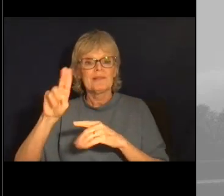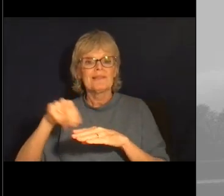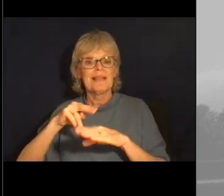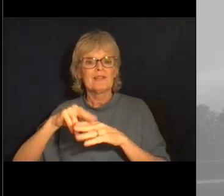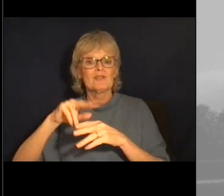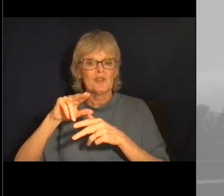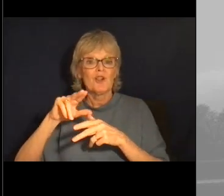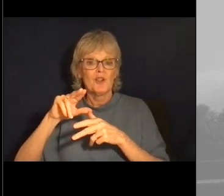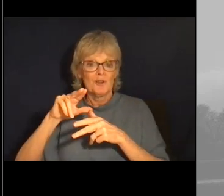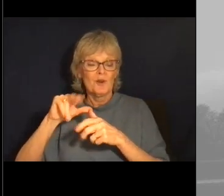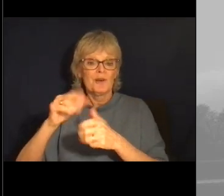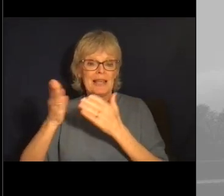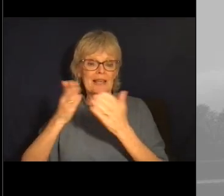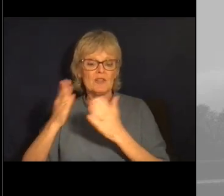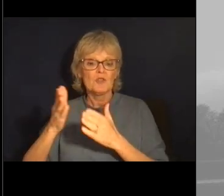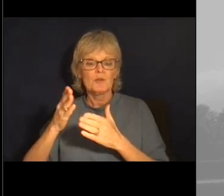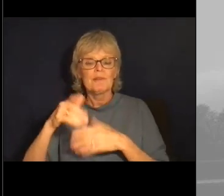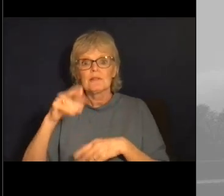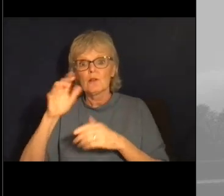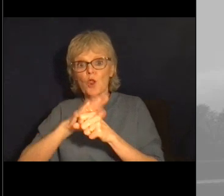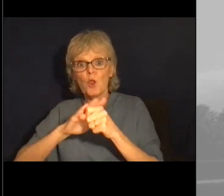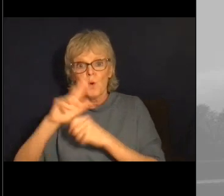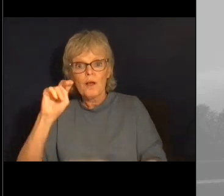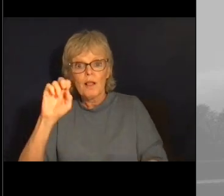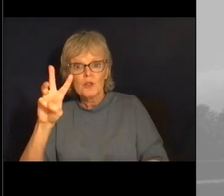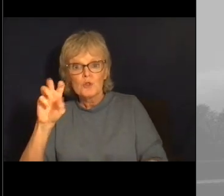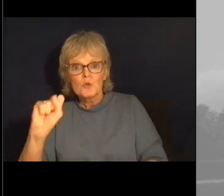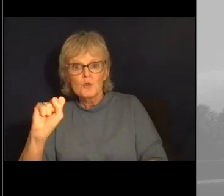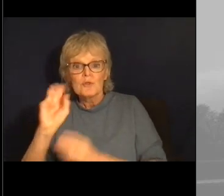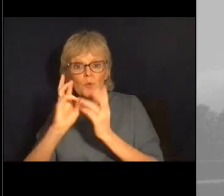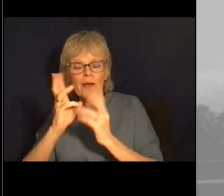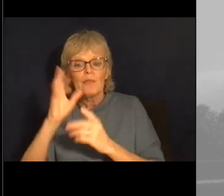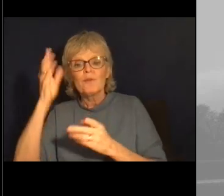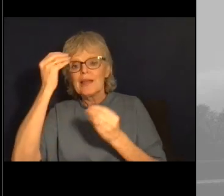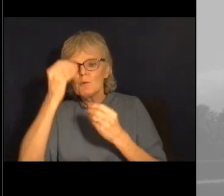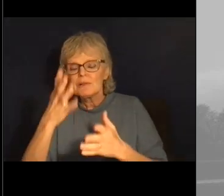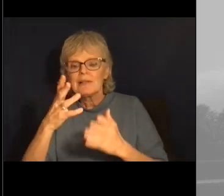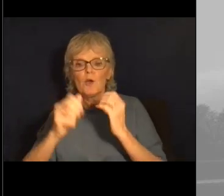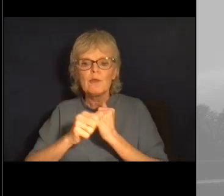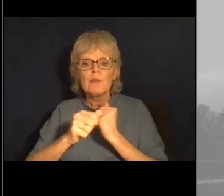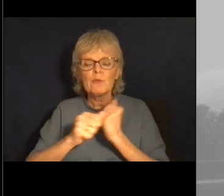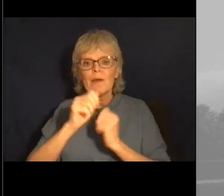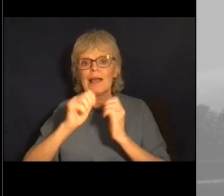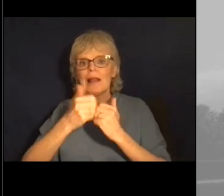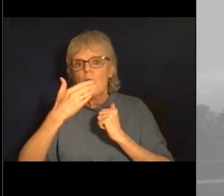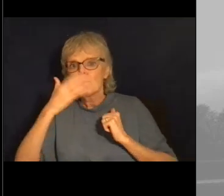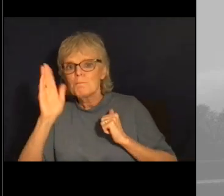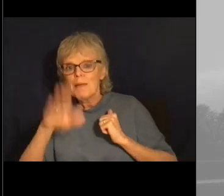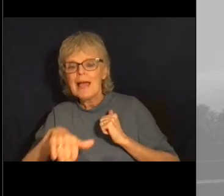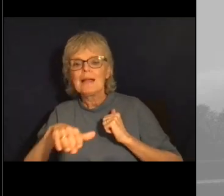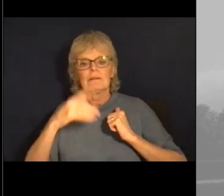They are there to help tell you what the threats are, where it's going to go, how bad it's going to be. All of that information. So know your zone.